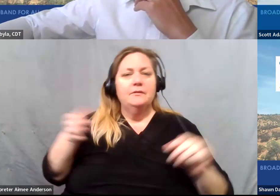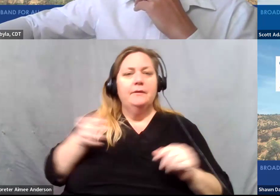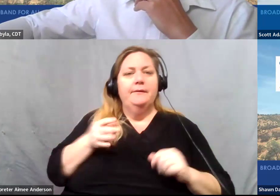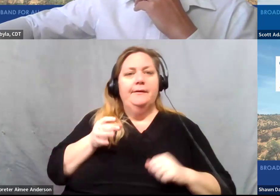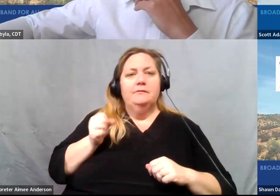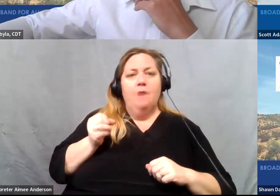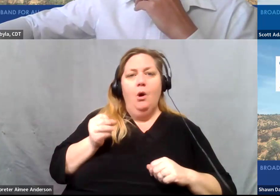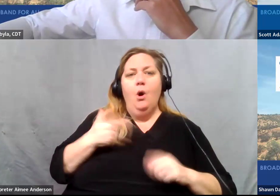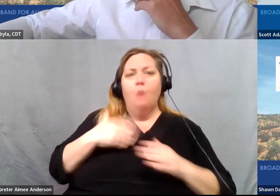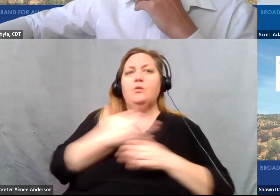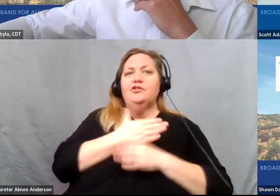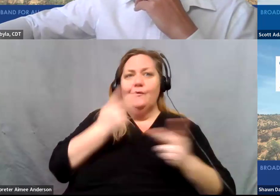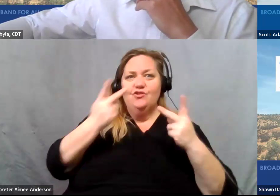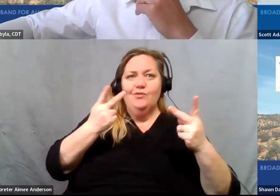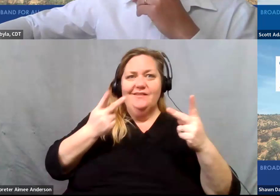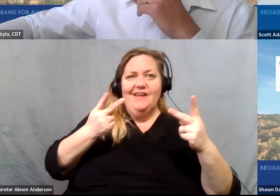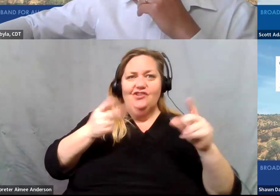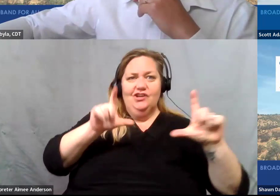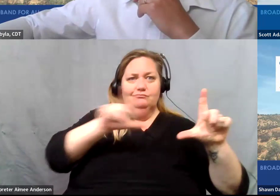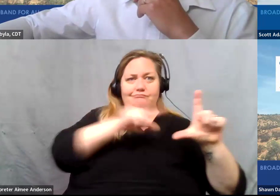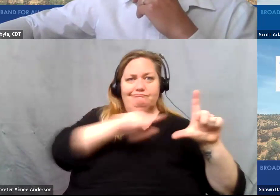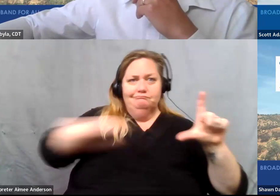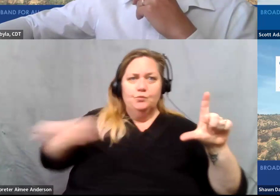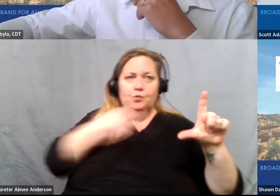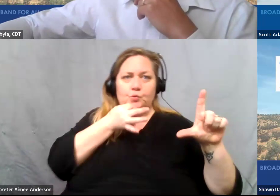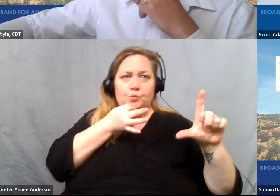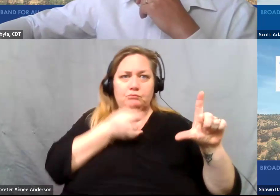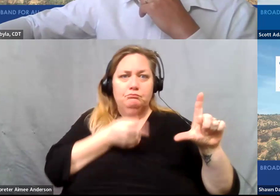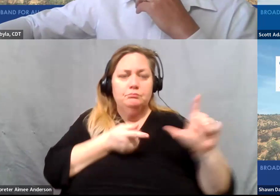we'll share a visualization of that in a minute. Great. Thank you, Scott. And it looks like we